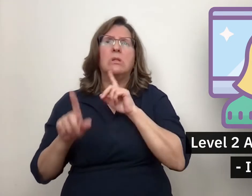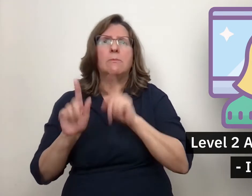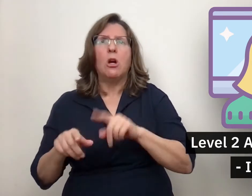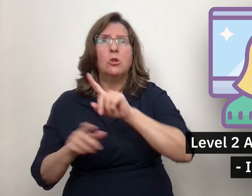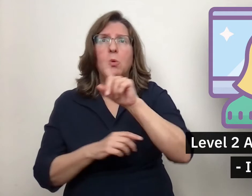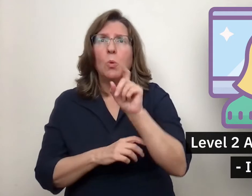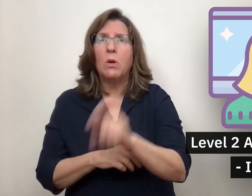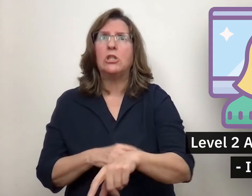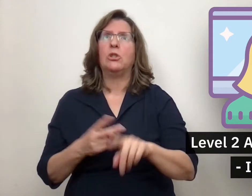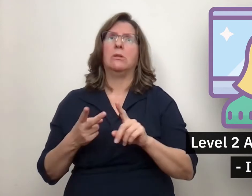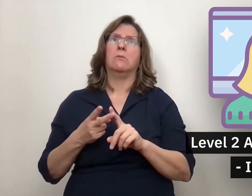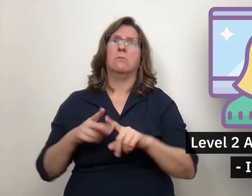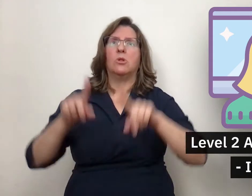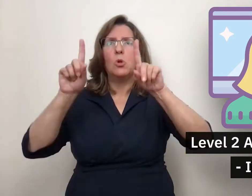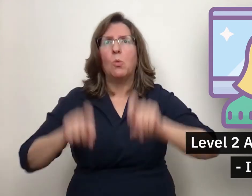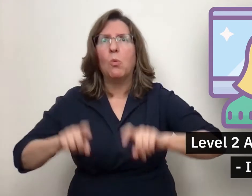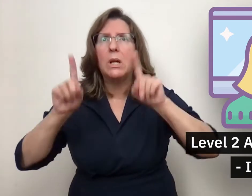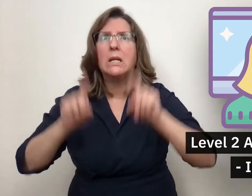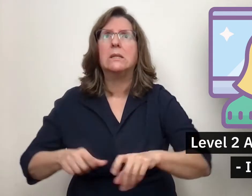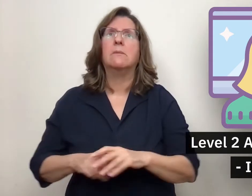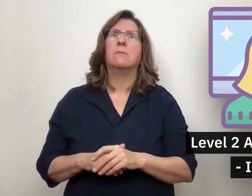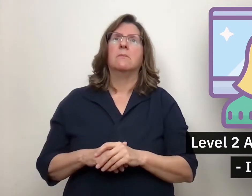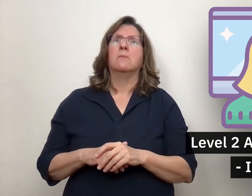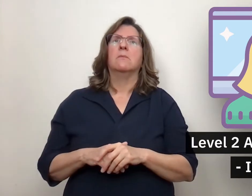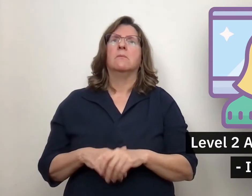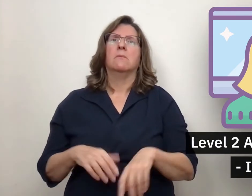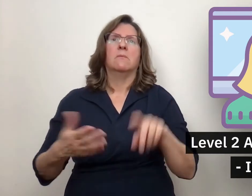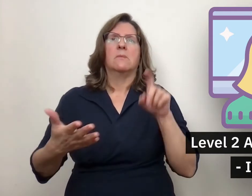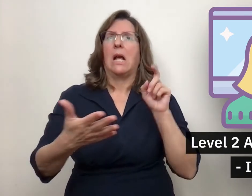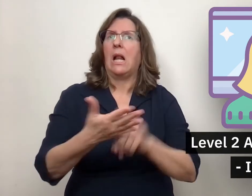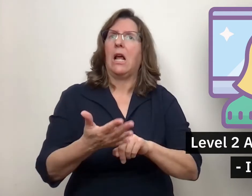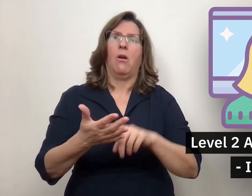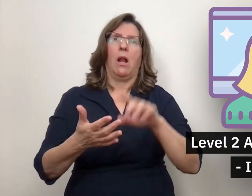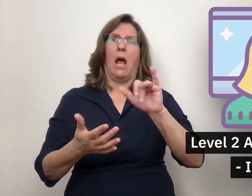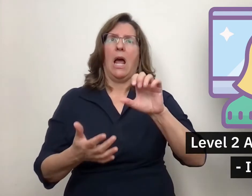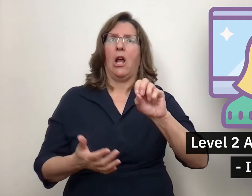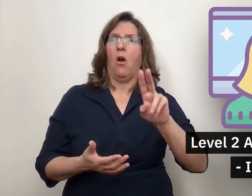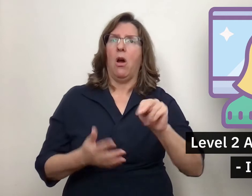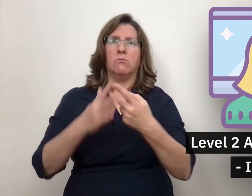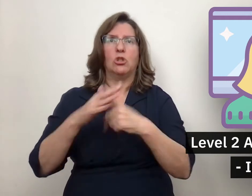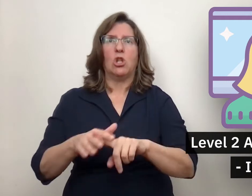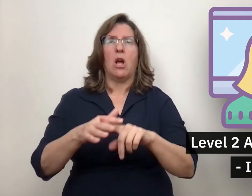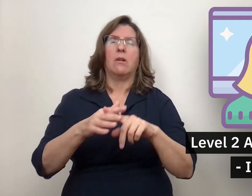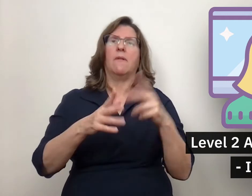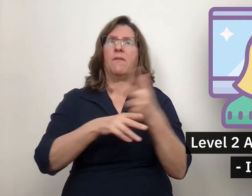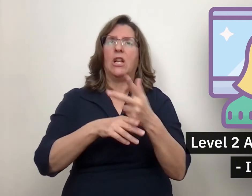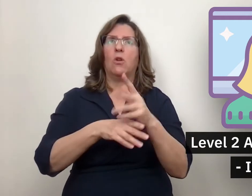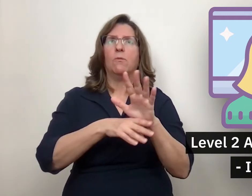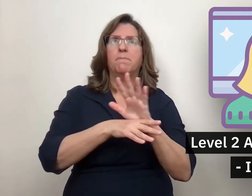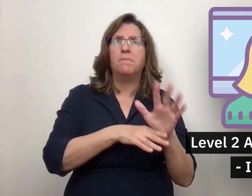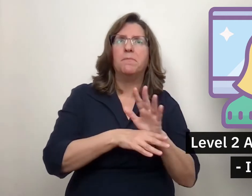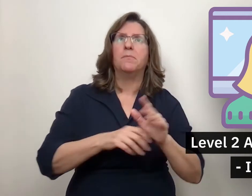Examples include: answering questions, completing a quiz, clicking an icon to start a video, and